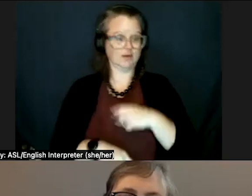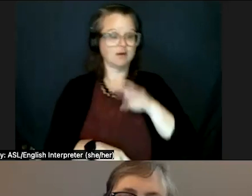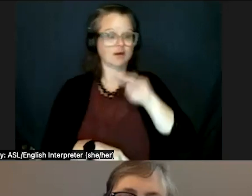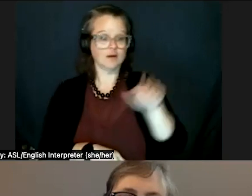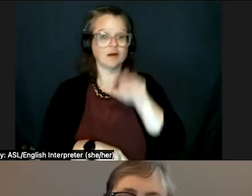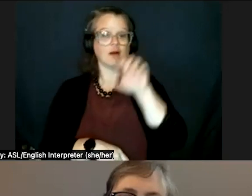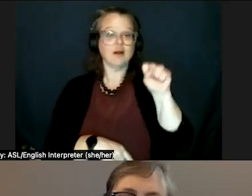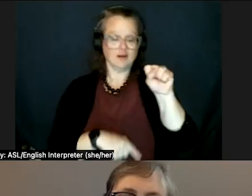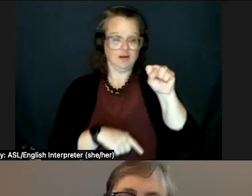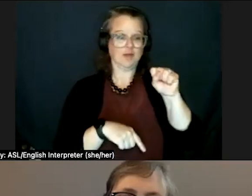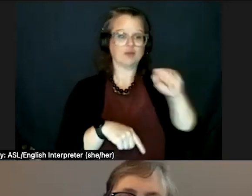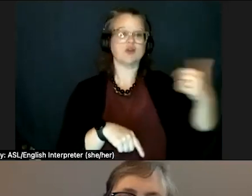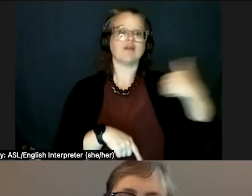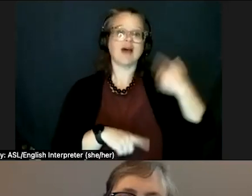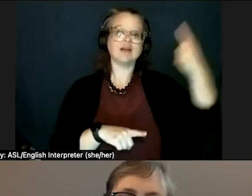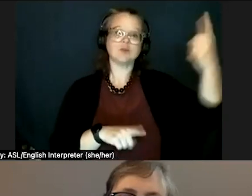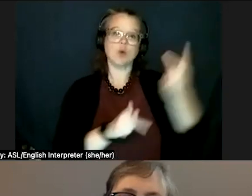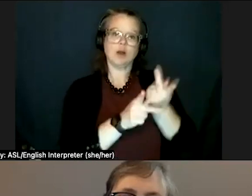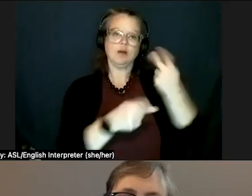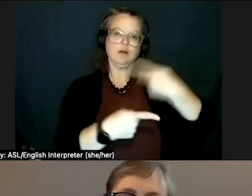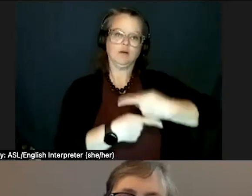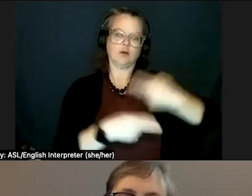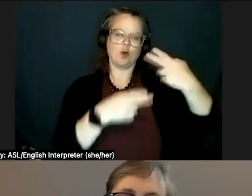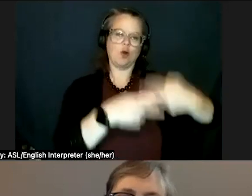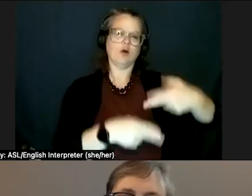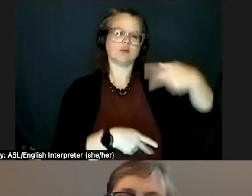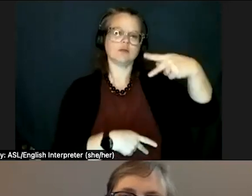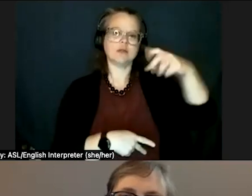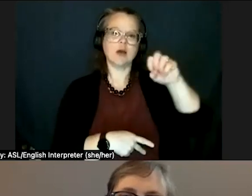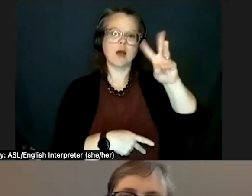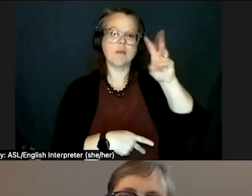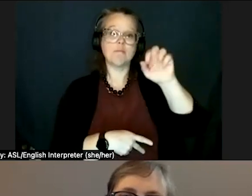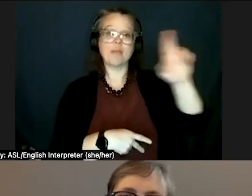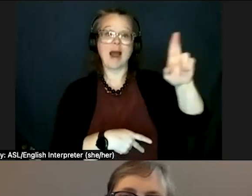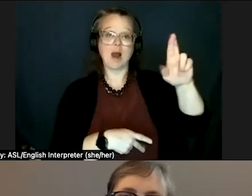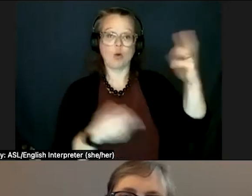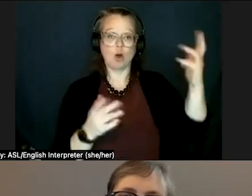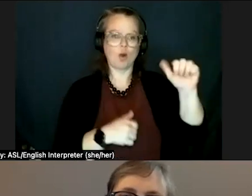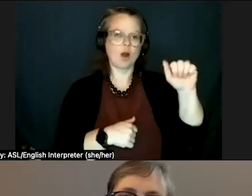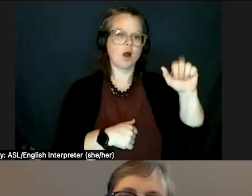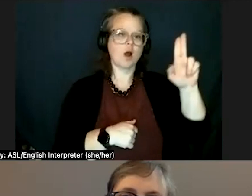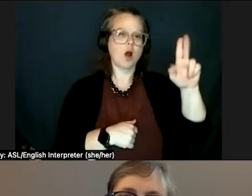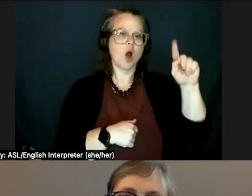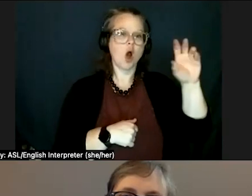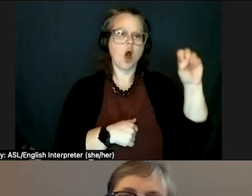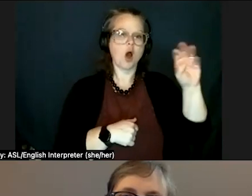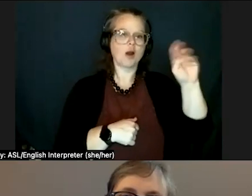things. So I'm trying to work out ways where if I get emails, it automatically opens a task so